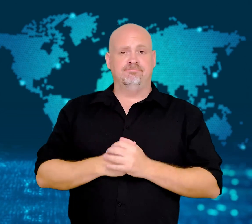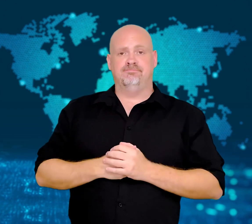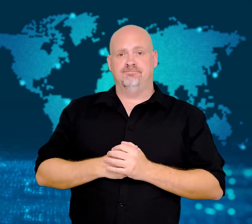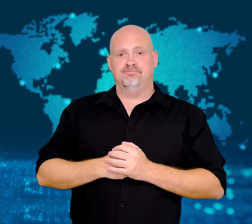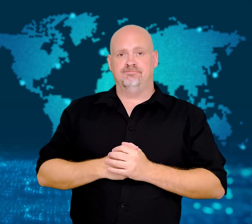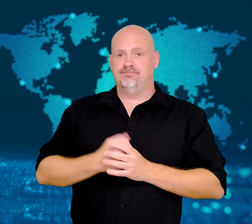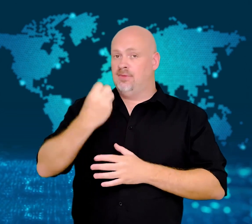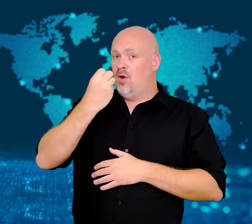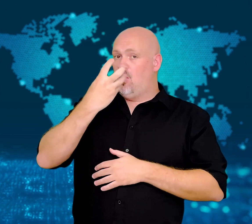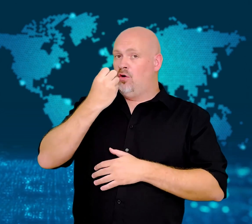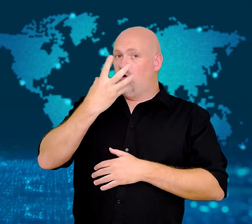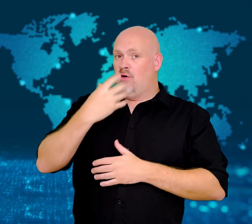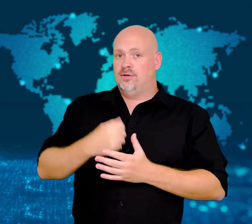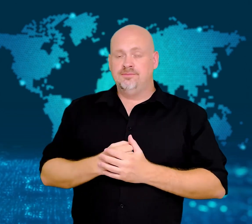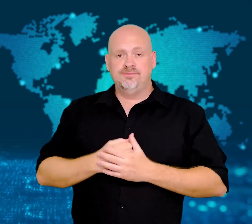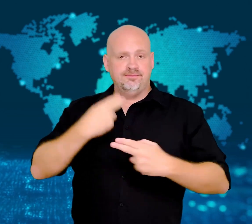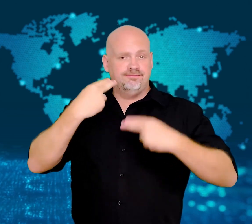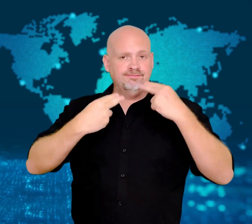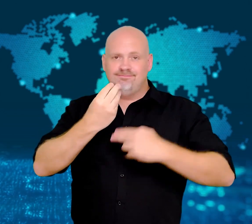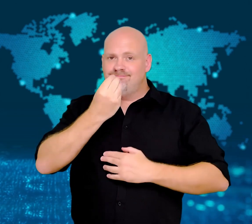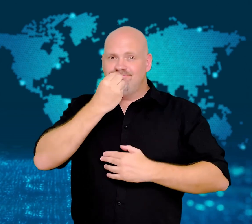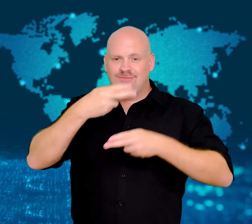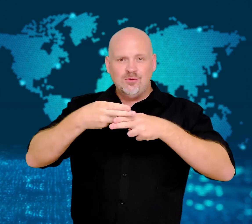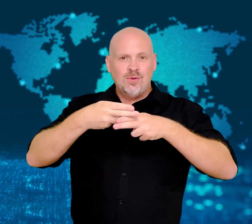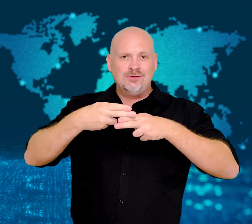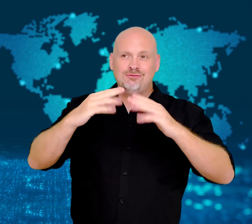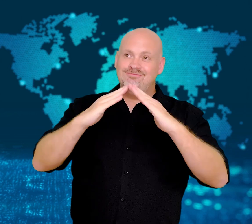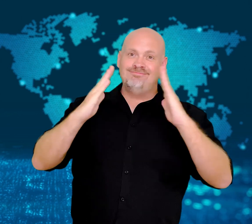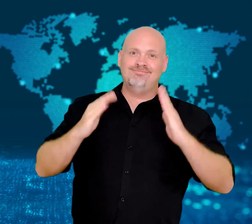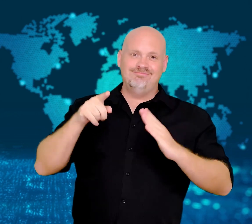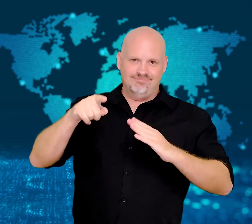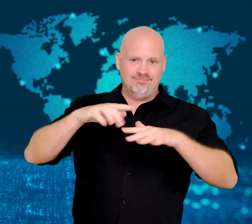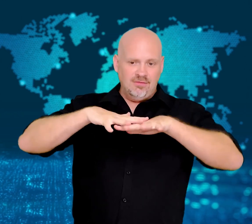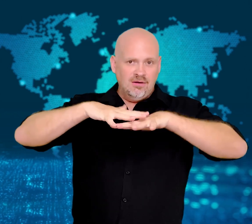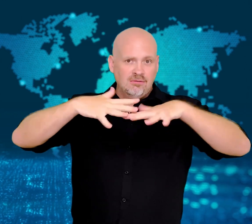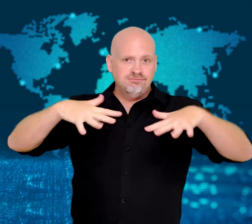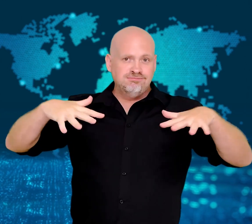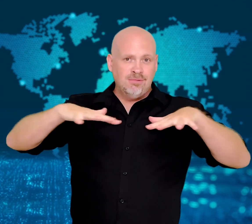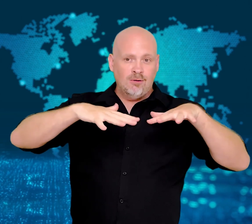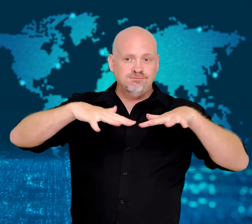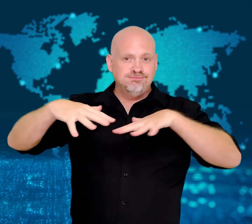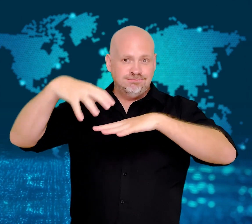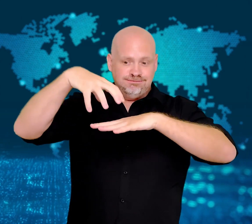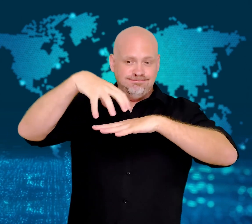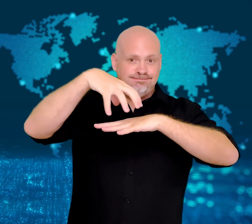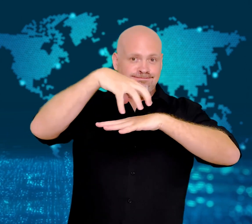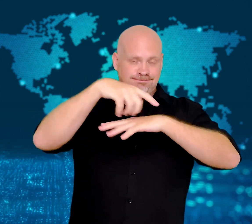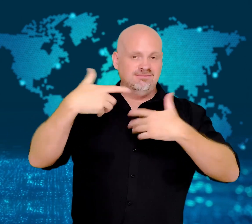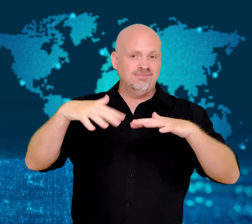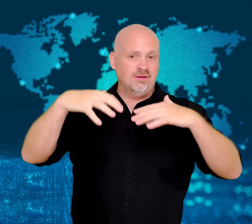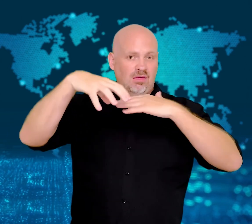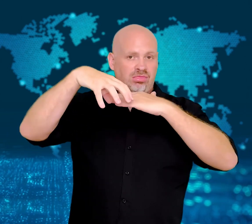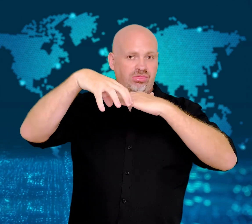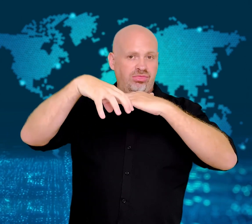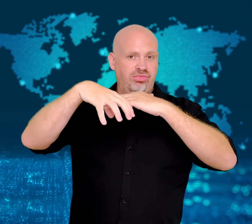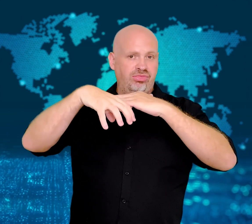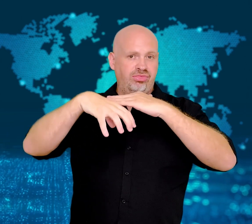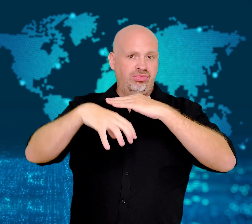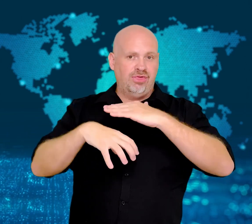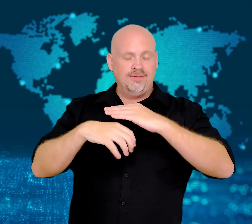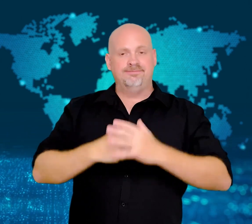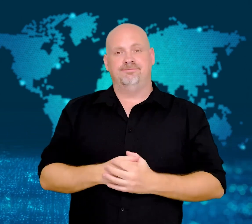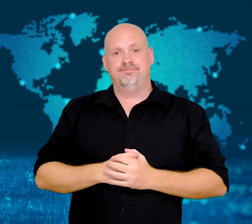Floating restaurant sinks.